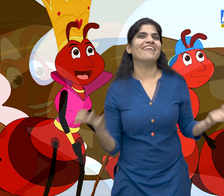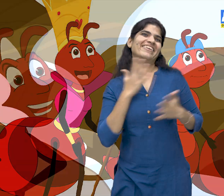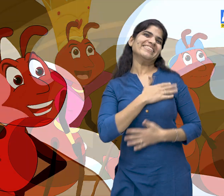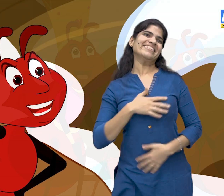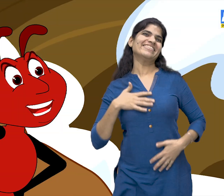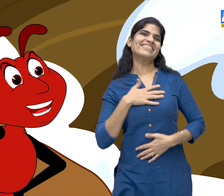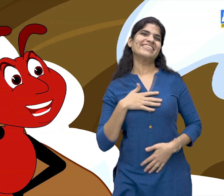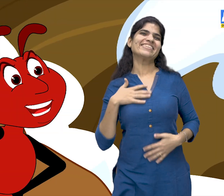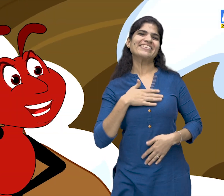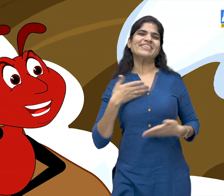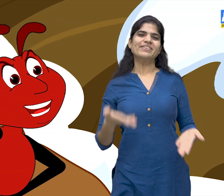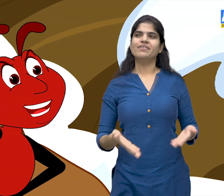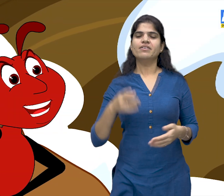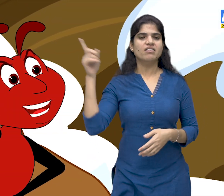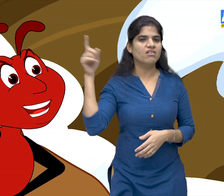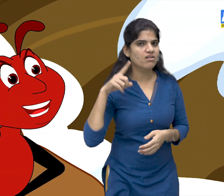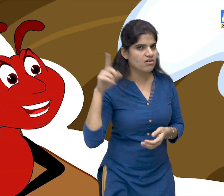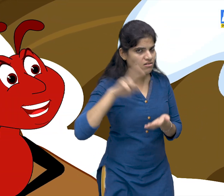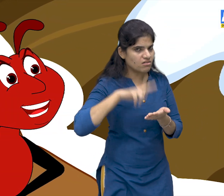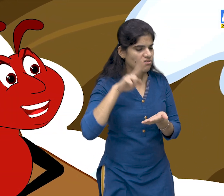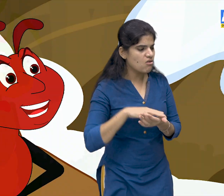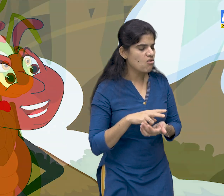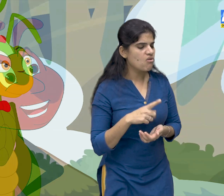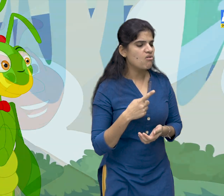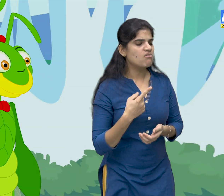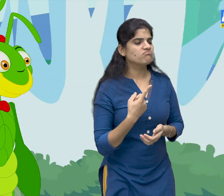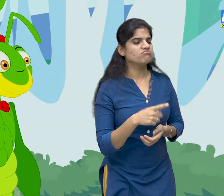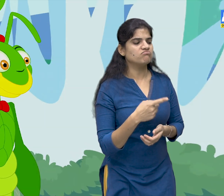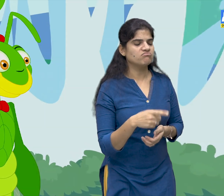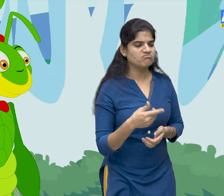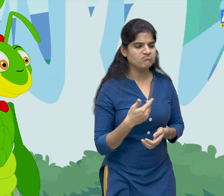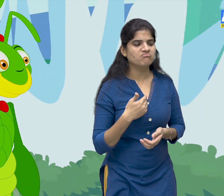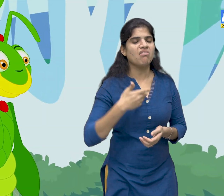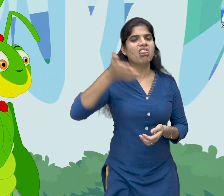And now we are having fun. The grasshopper replied, ''Yes! you are right.''